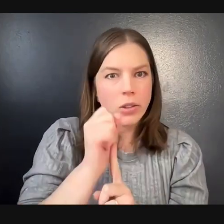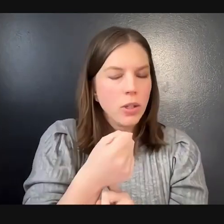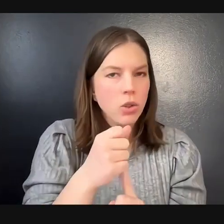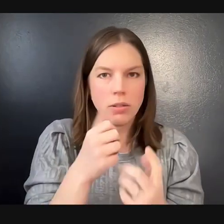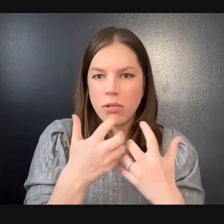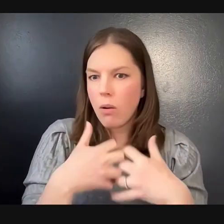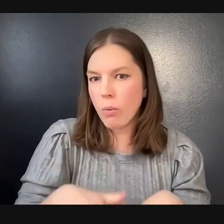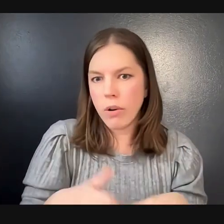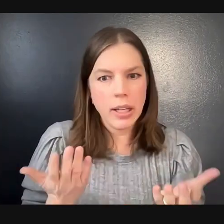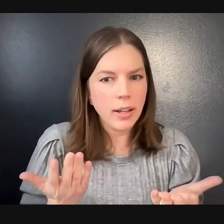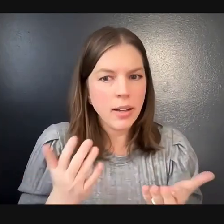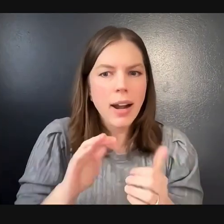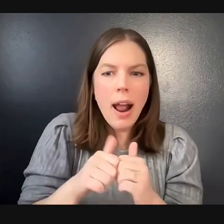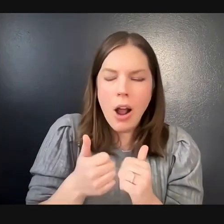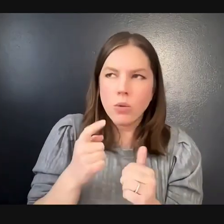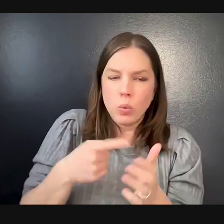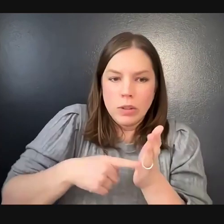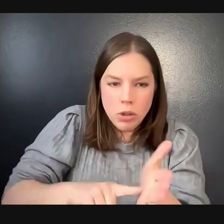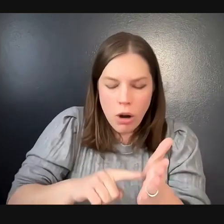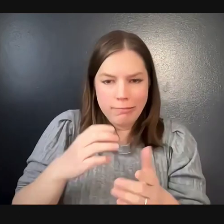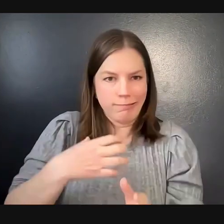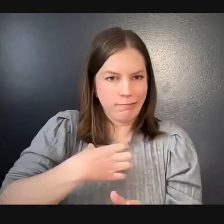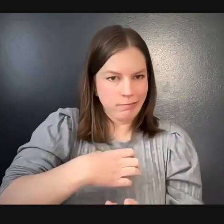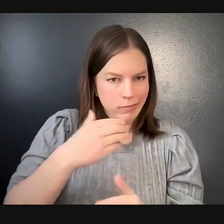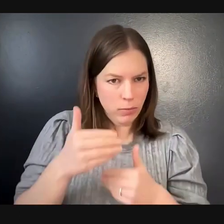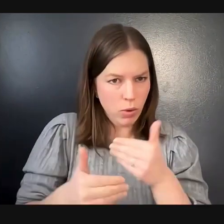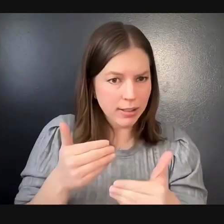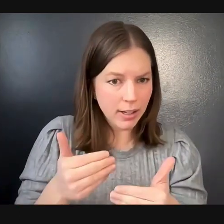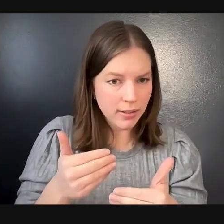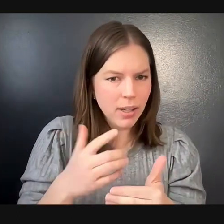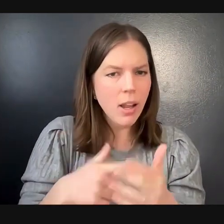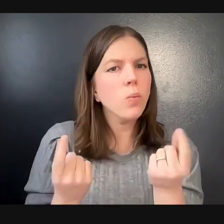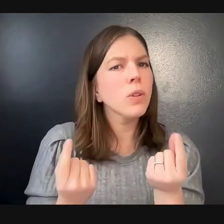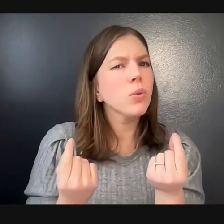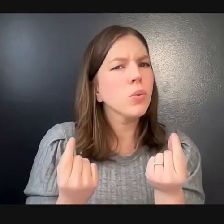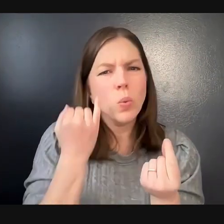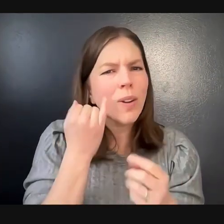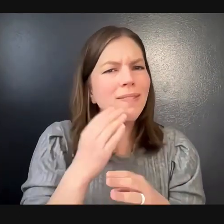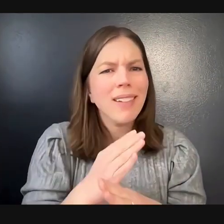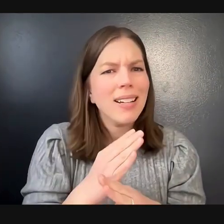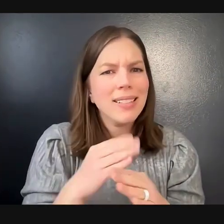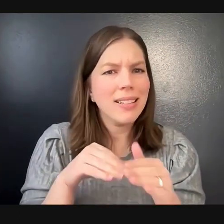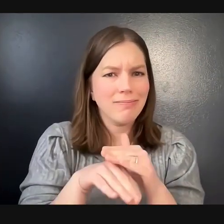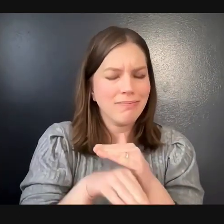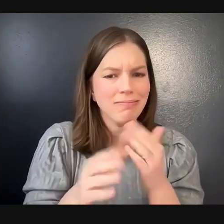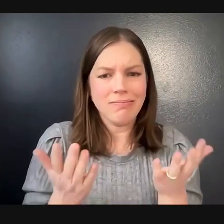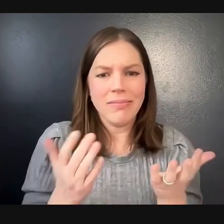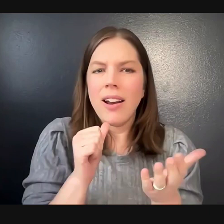when the situation isn't working, and how to start the grievance process. And finally, what to do if the access